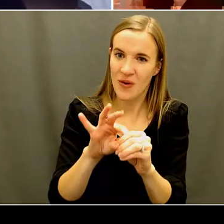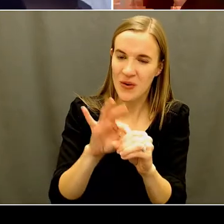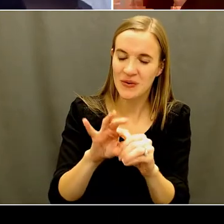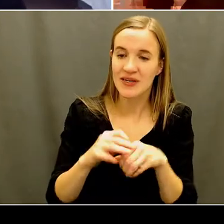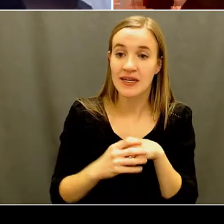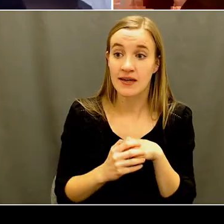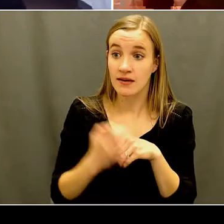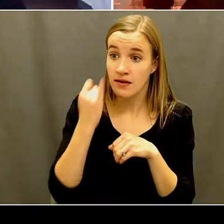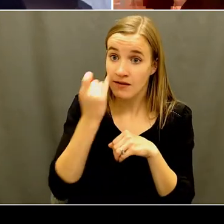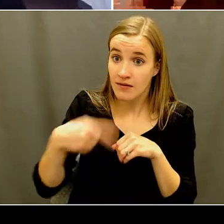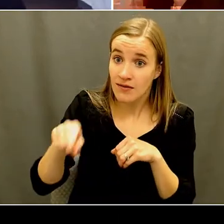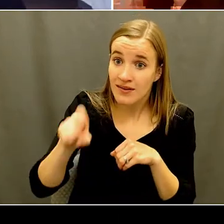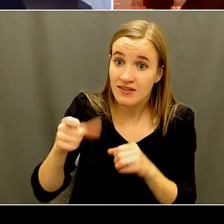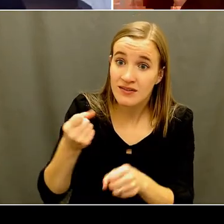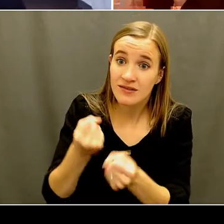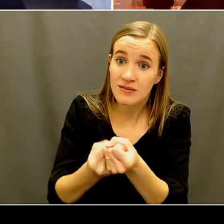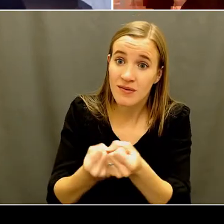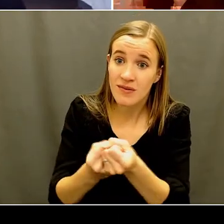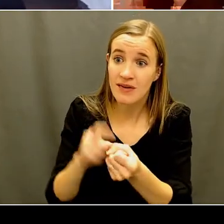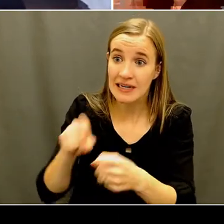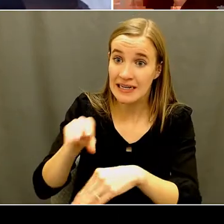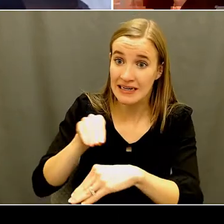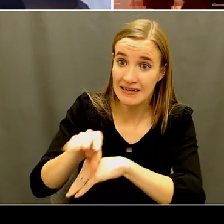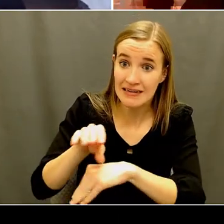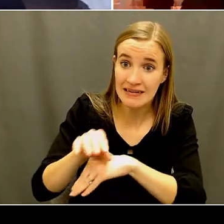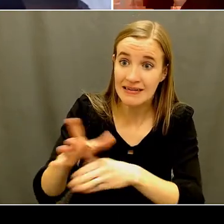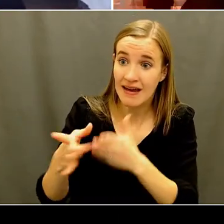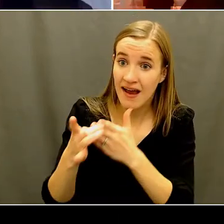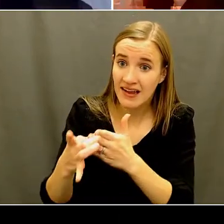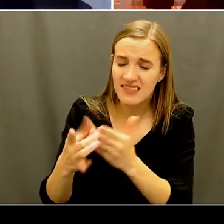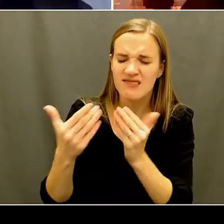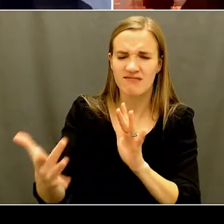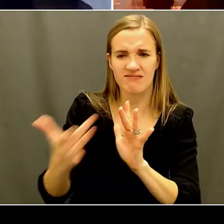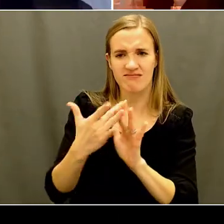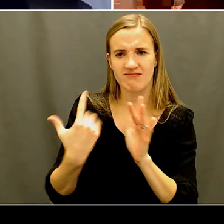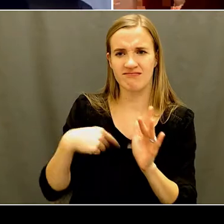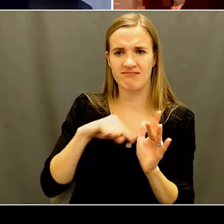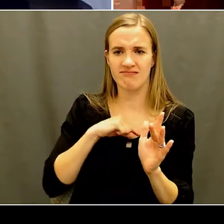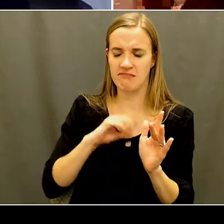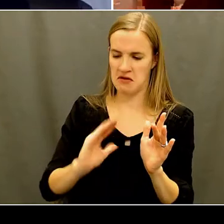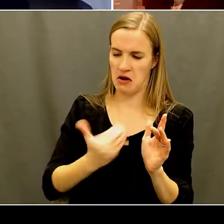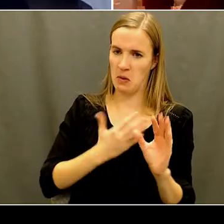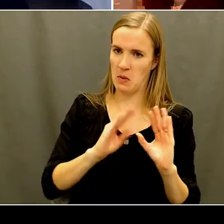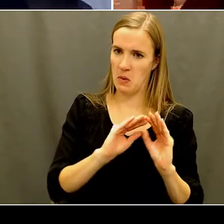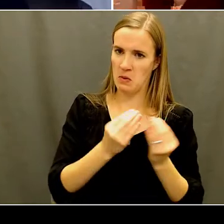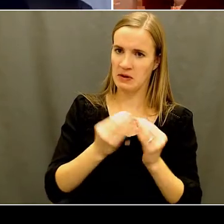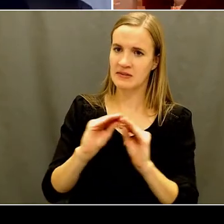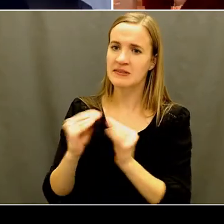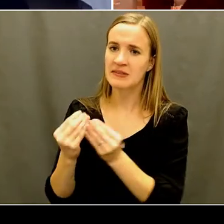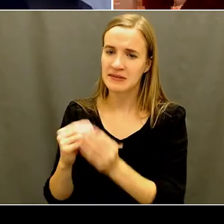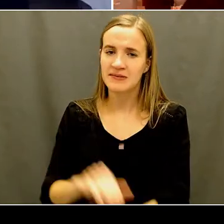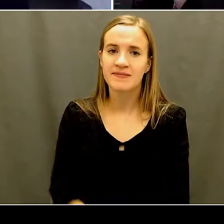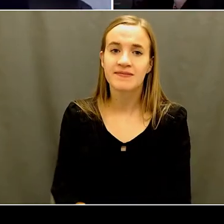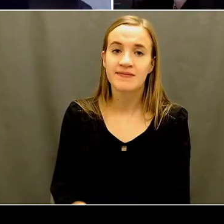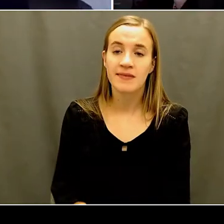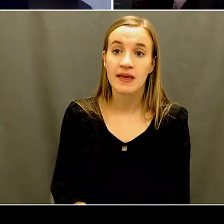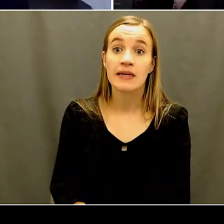Idaho30yearada@gmail.com. We have our Instagram, ADA30Idah. Twitter,